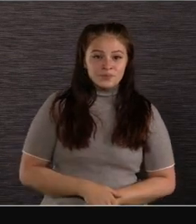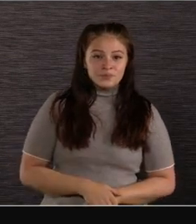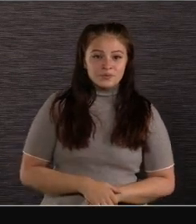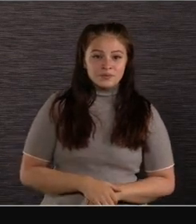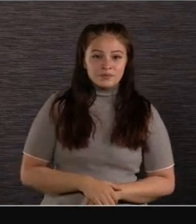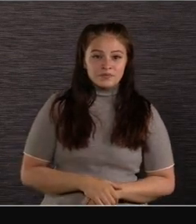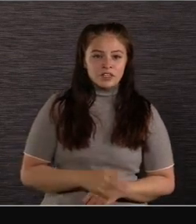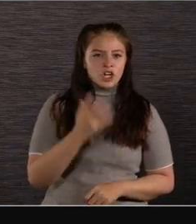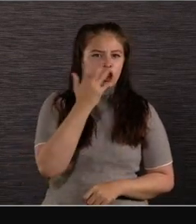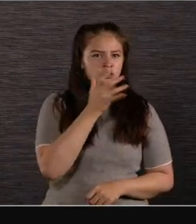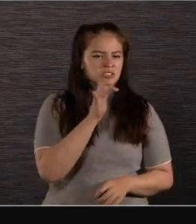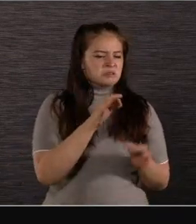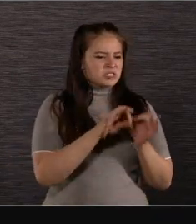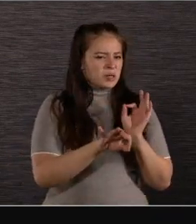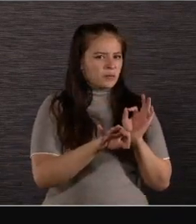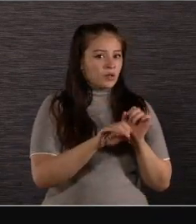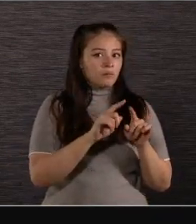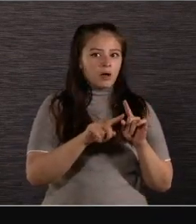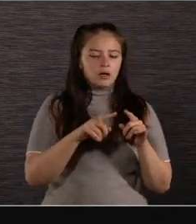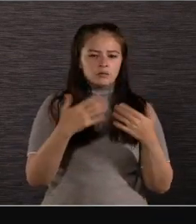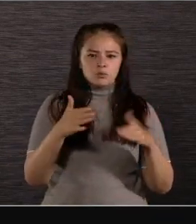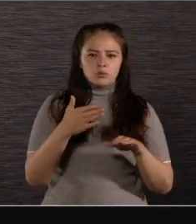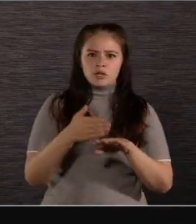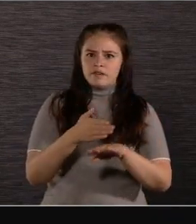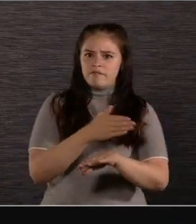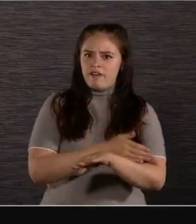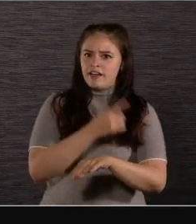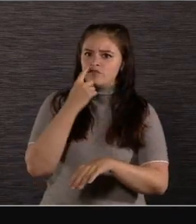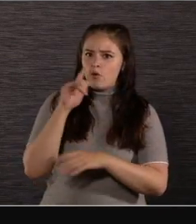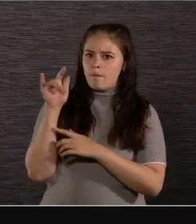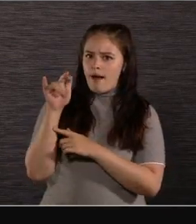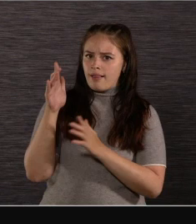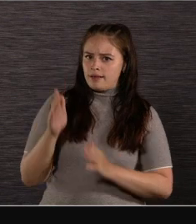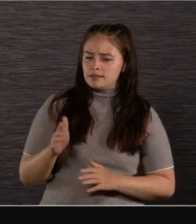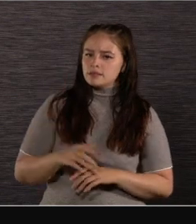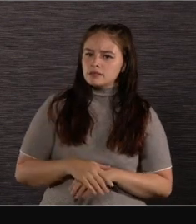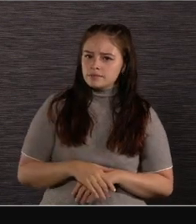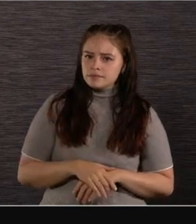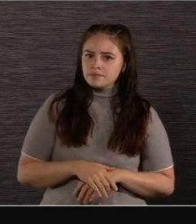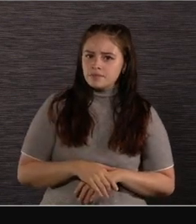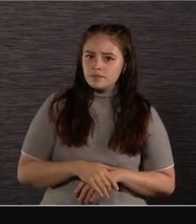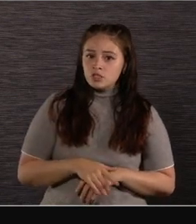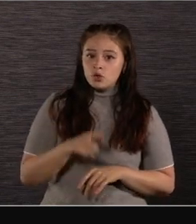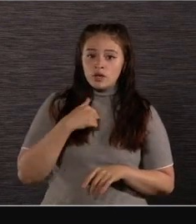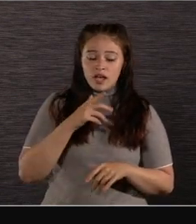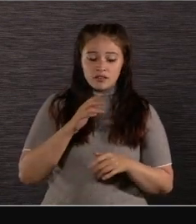It looks simple yet advanced for pilots as we can map all the buttons to our preference